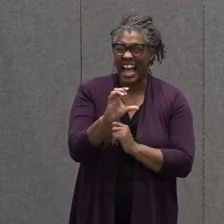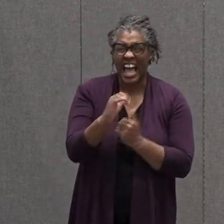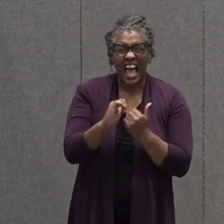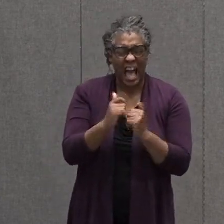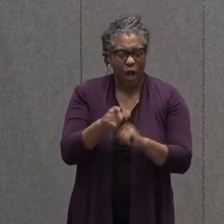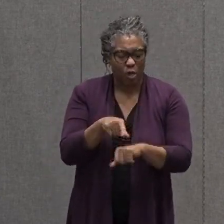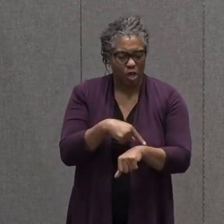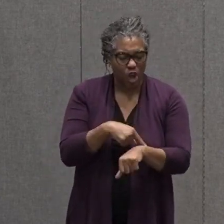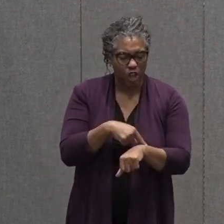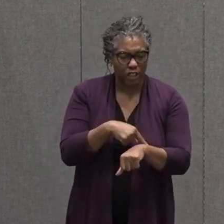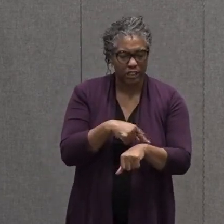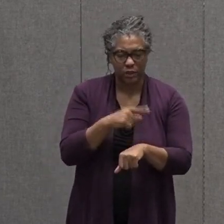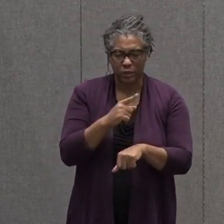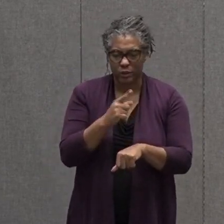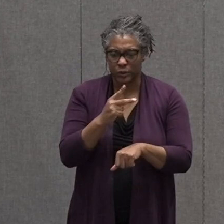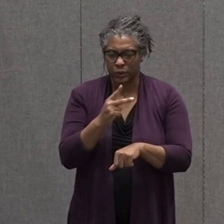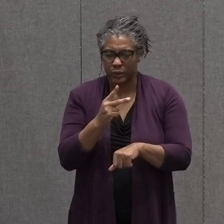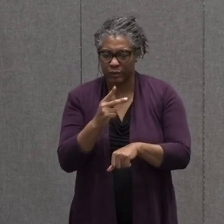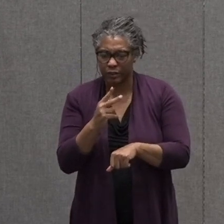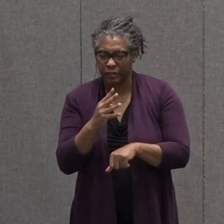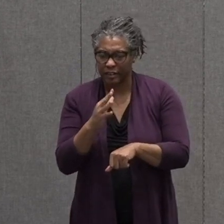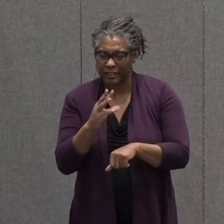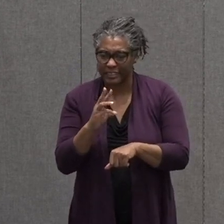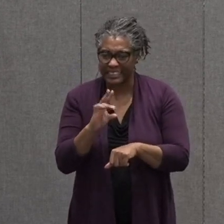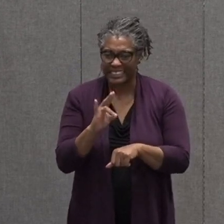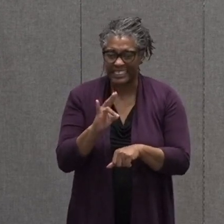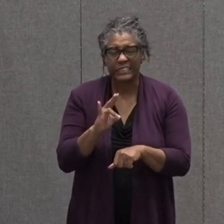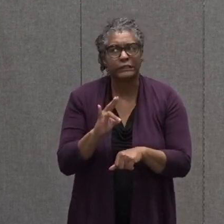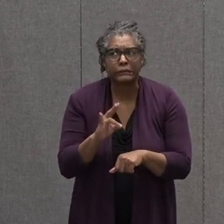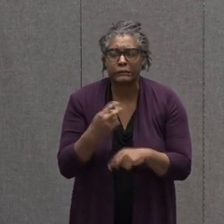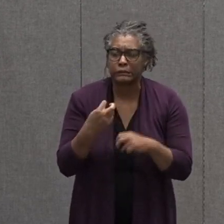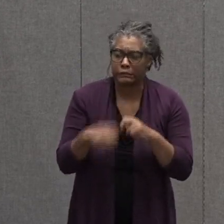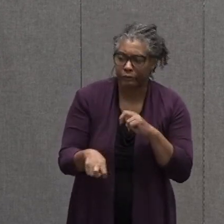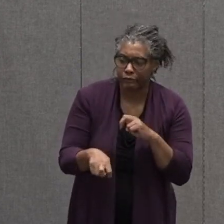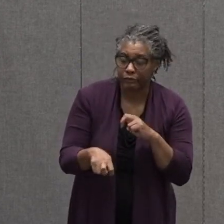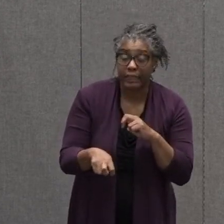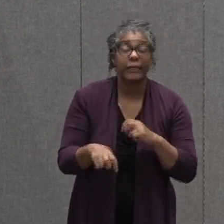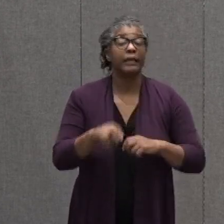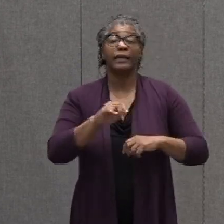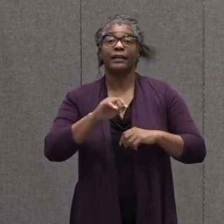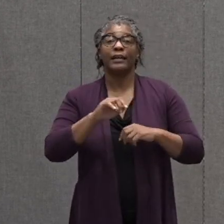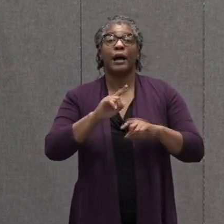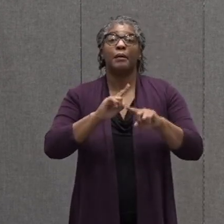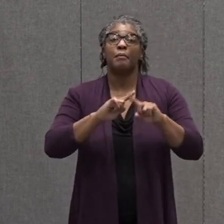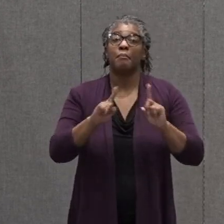when you sing the Happy Birthday song to yourself from beginning to end twice.